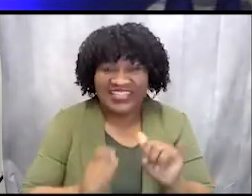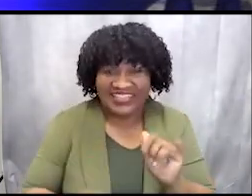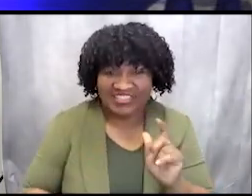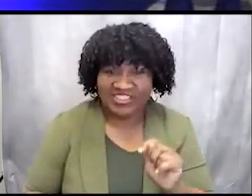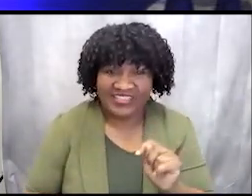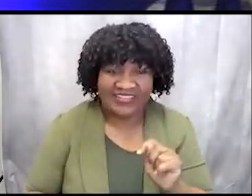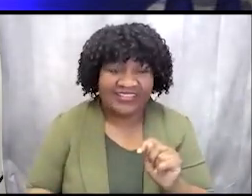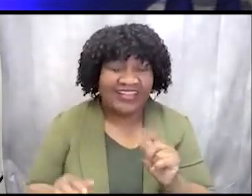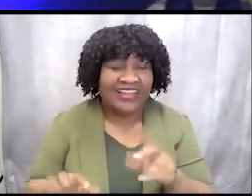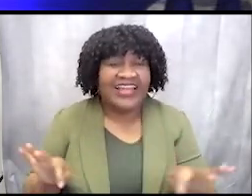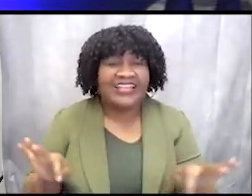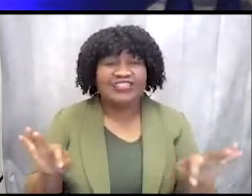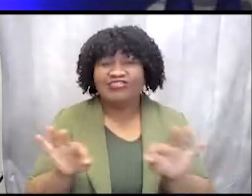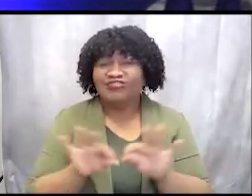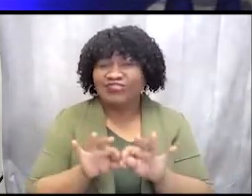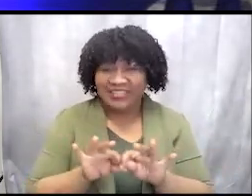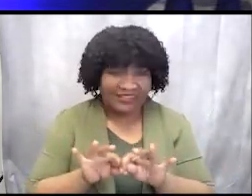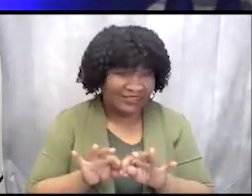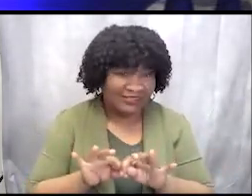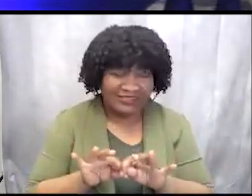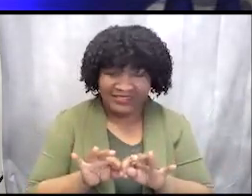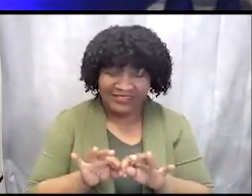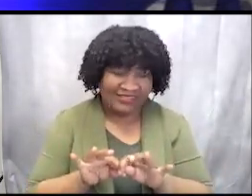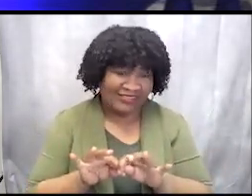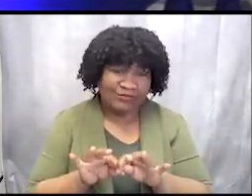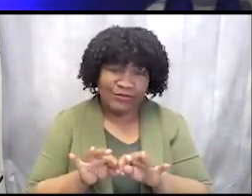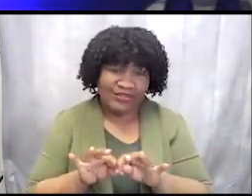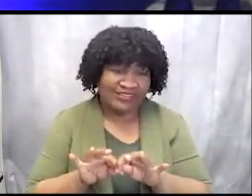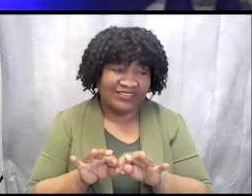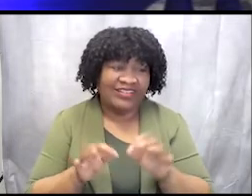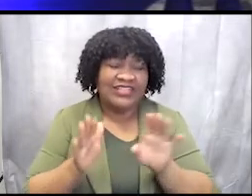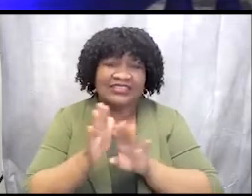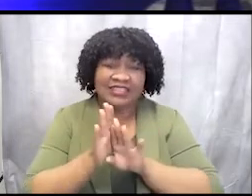as critically important to develop young people